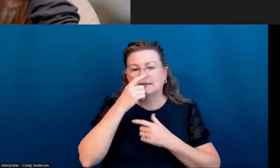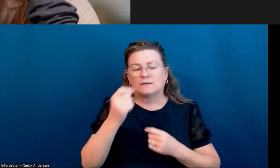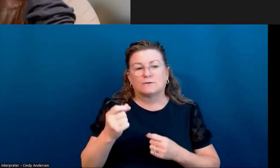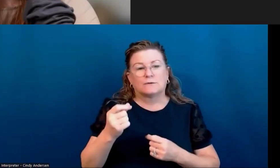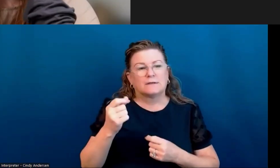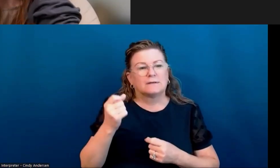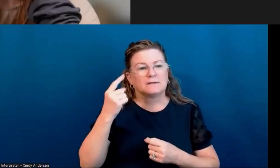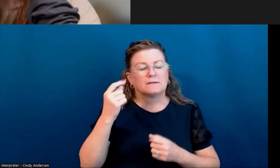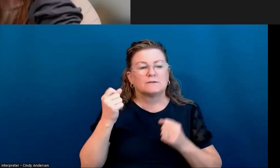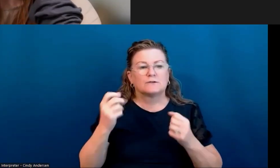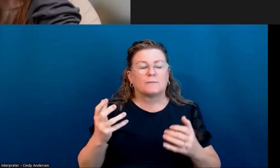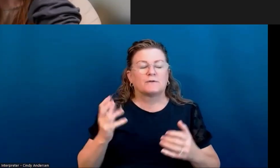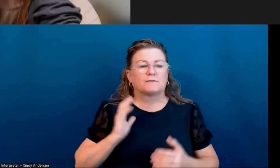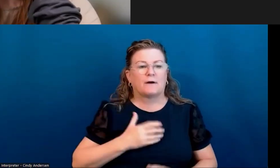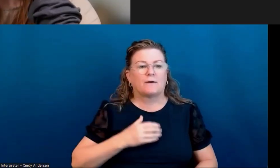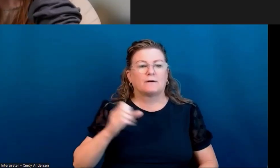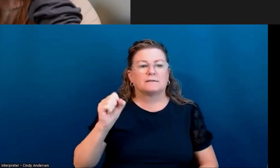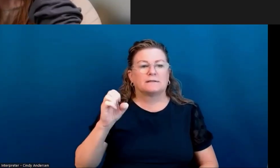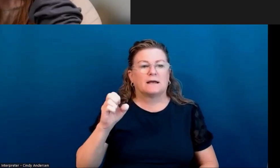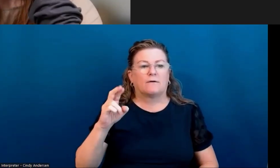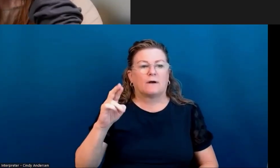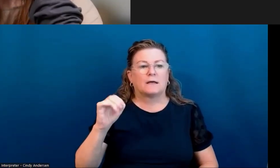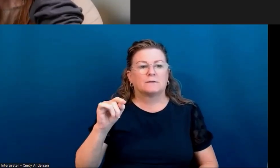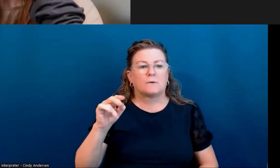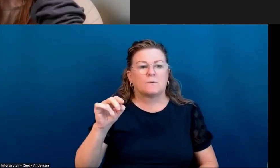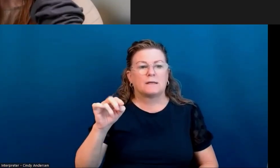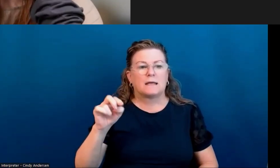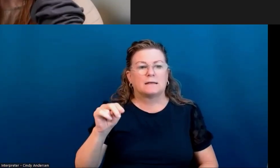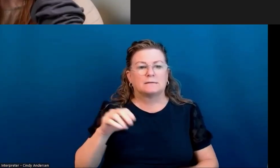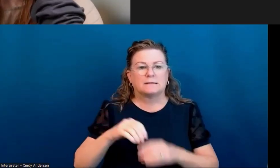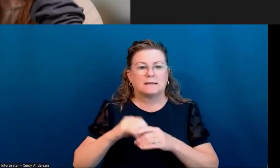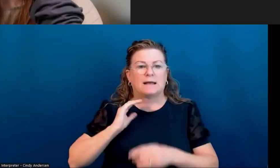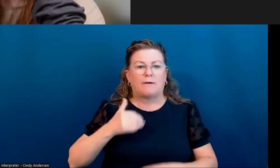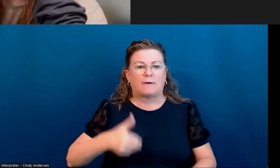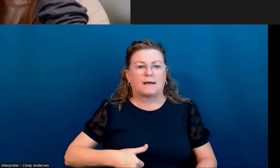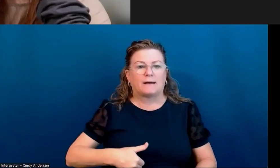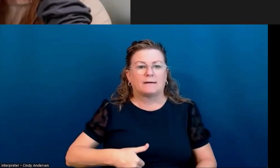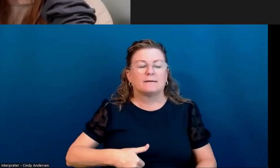our serotonin is in our gut, and so it is interesting to think